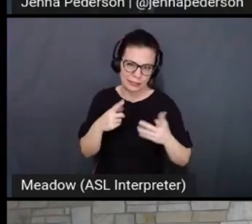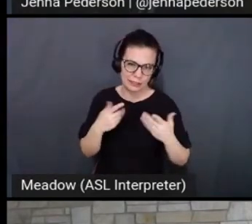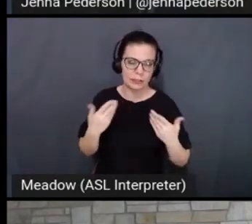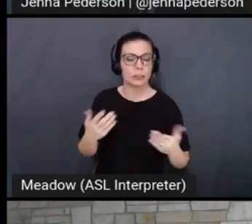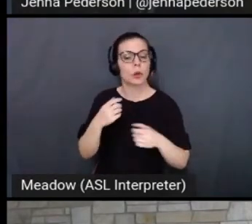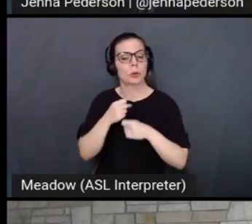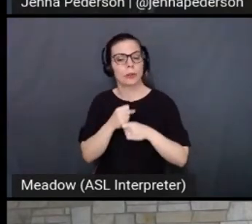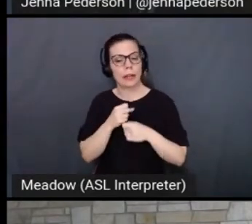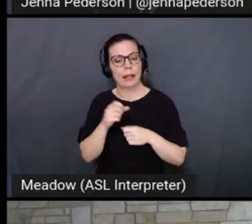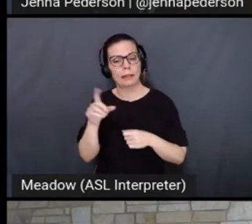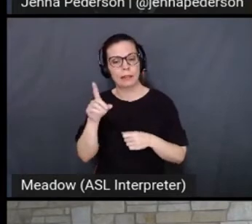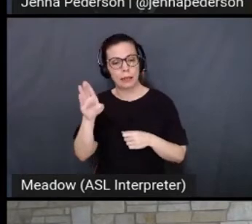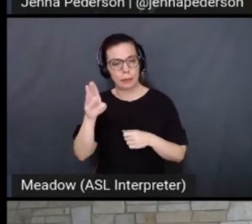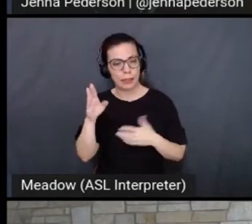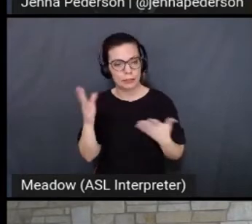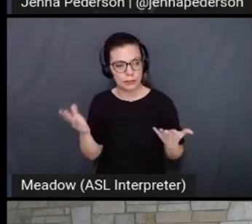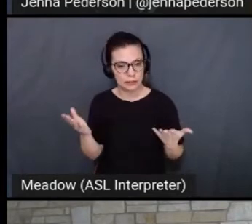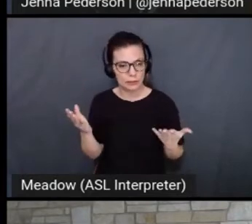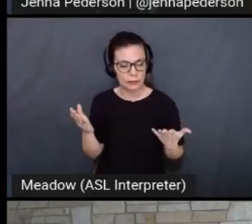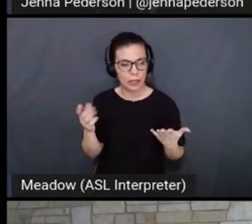and we shouldn't be off to the races here.